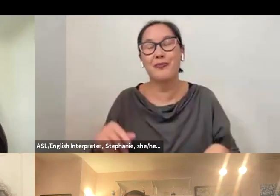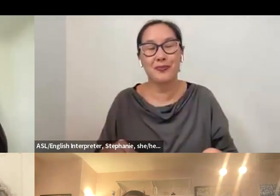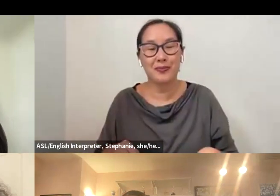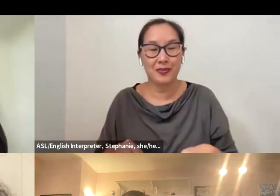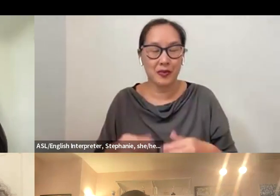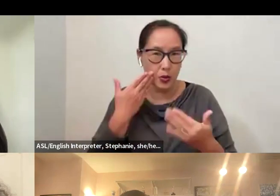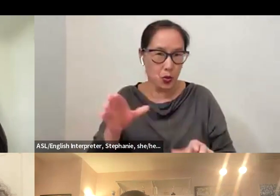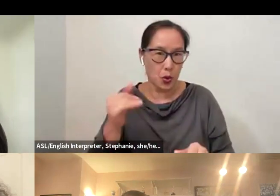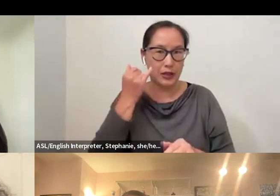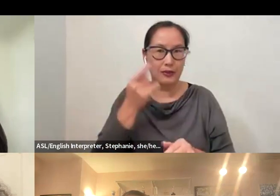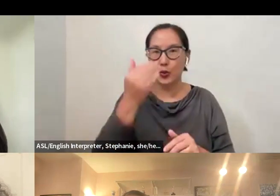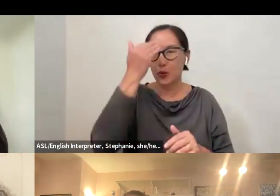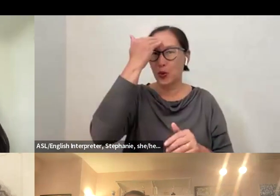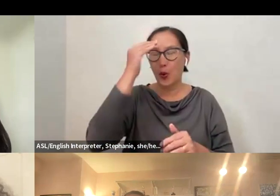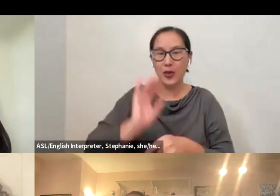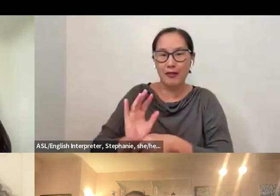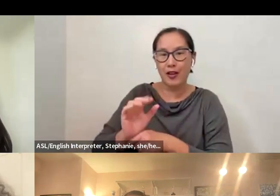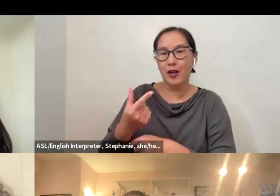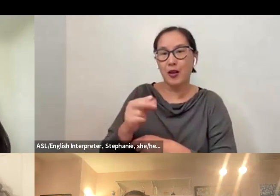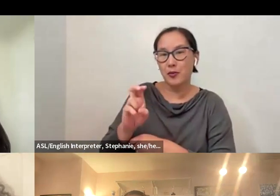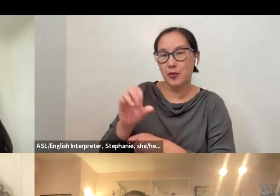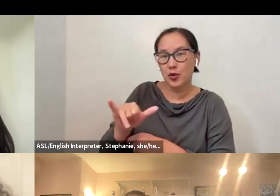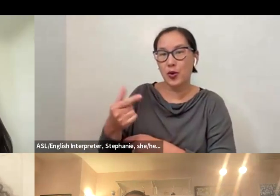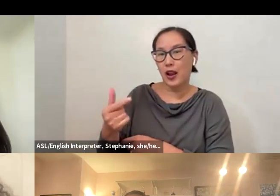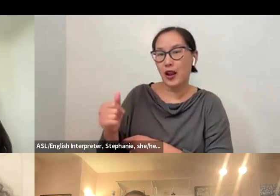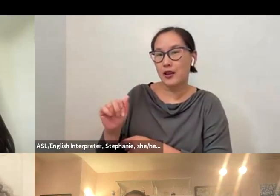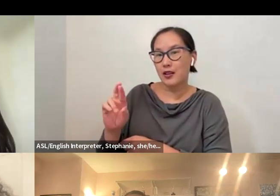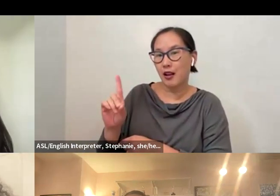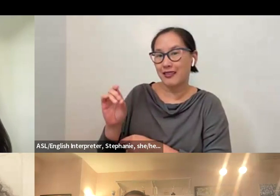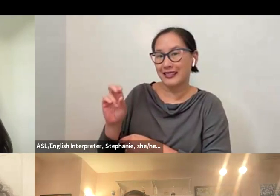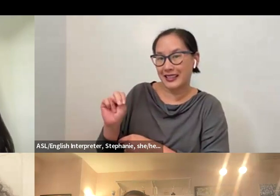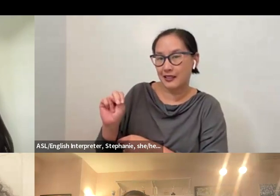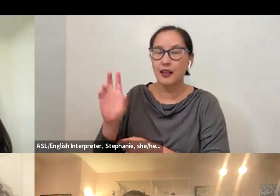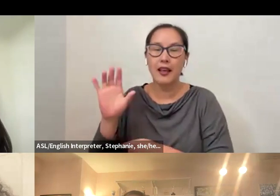Gray Gardens or the, the idea of cinema verité.